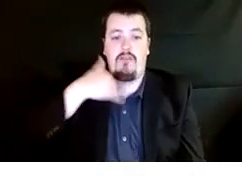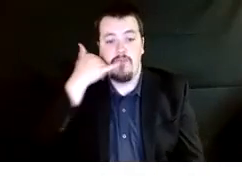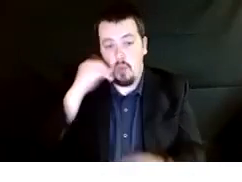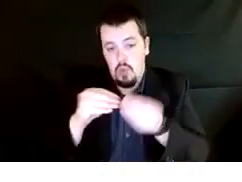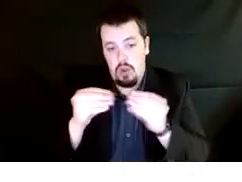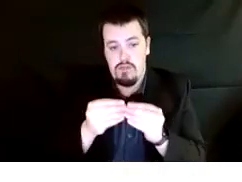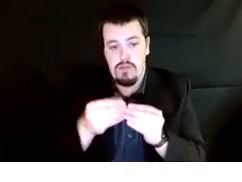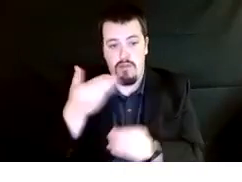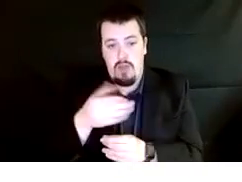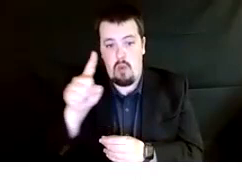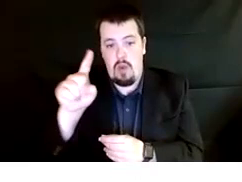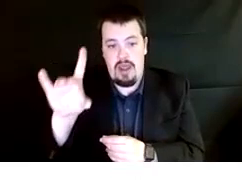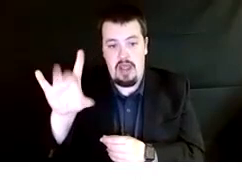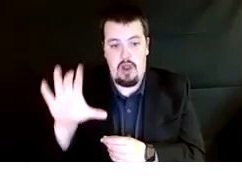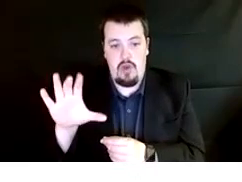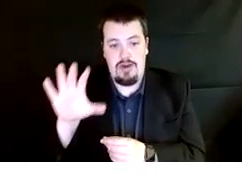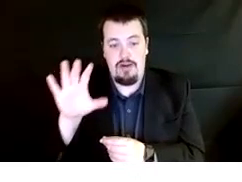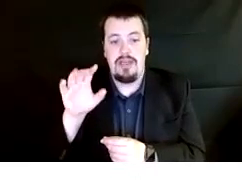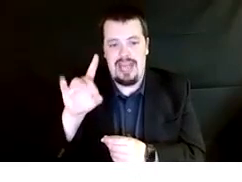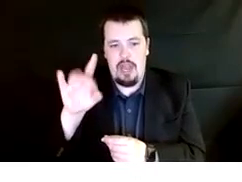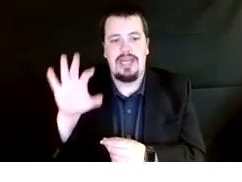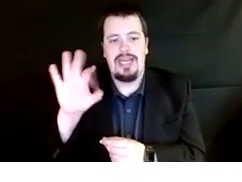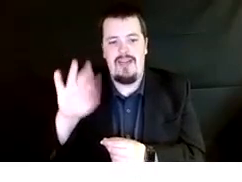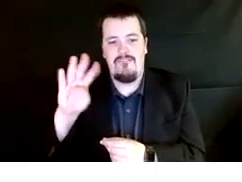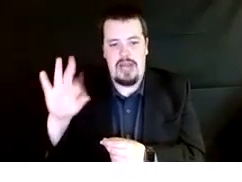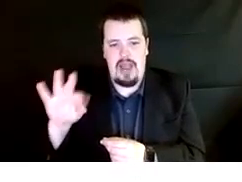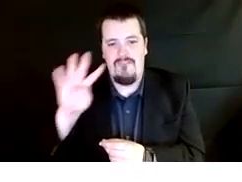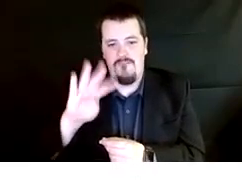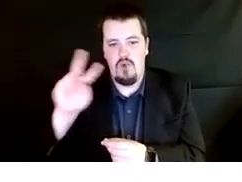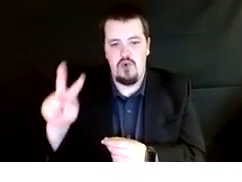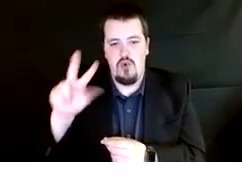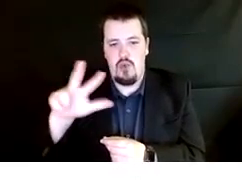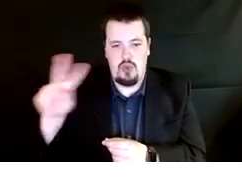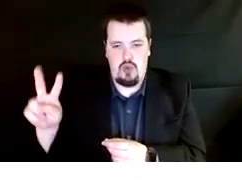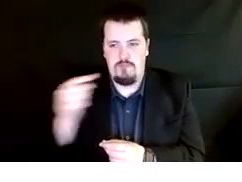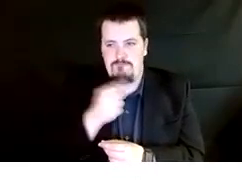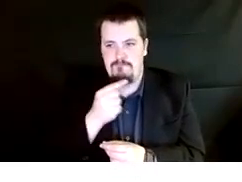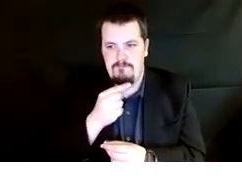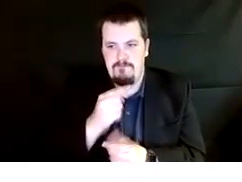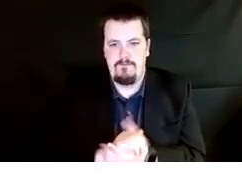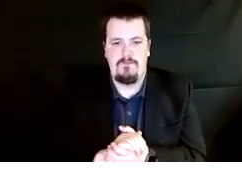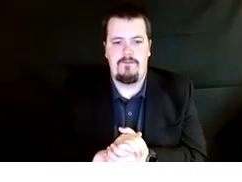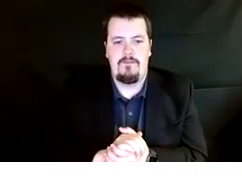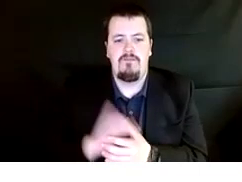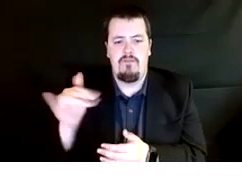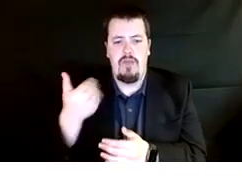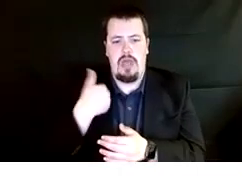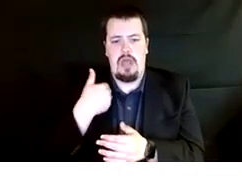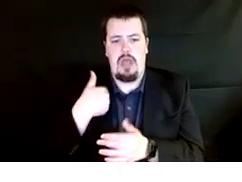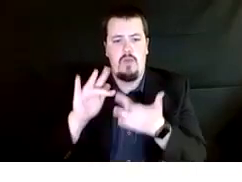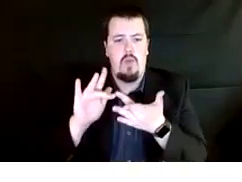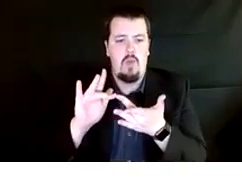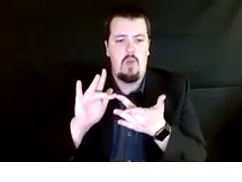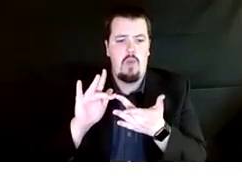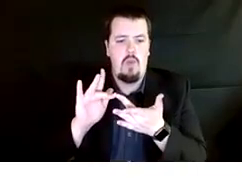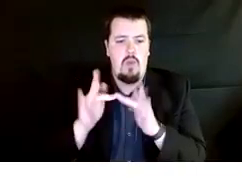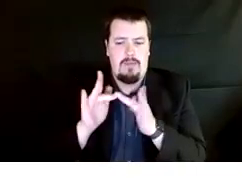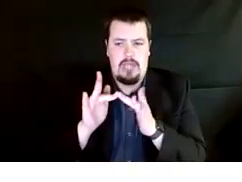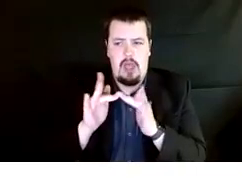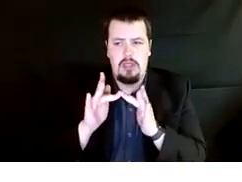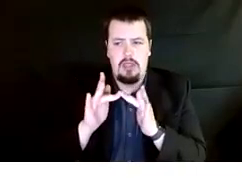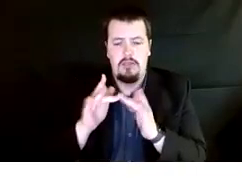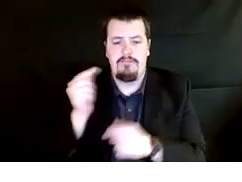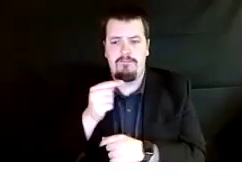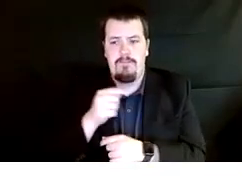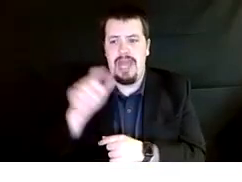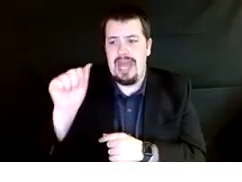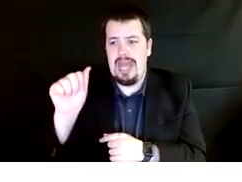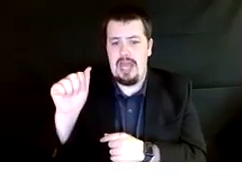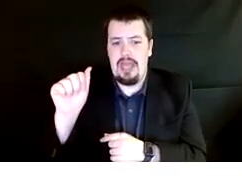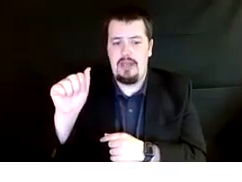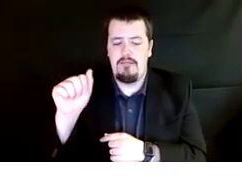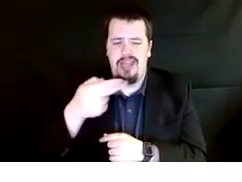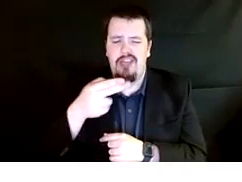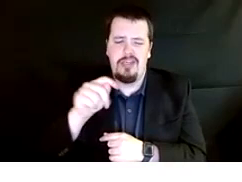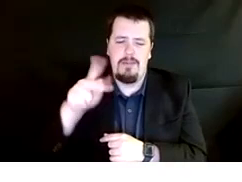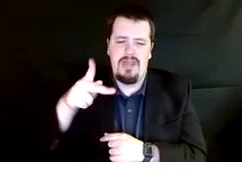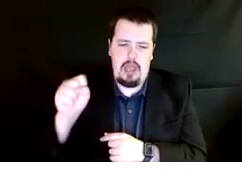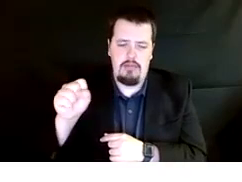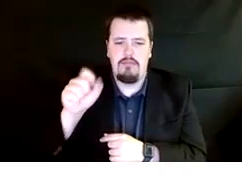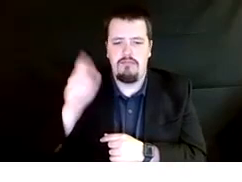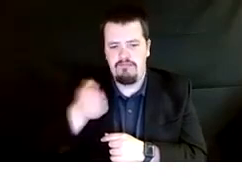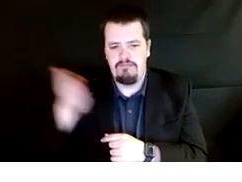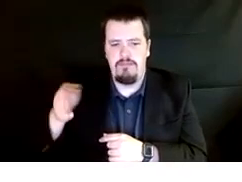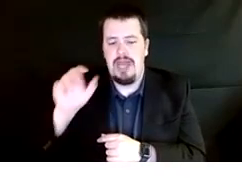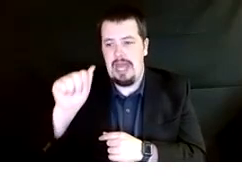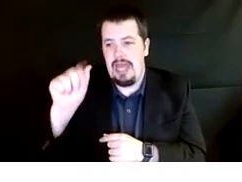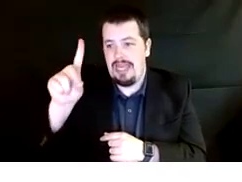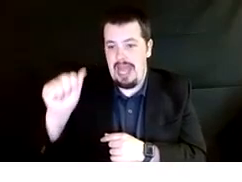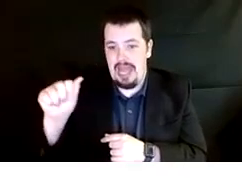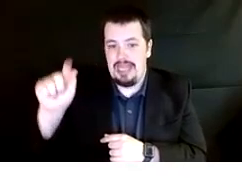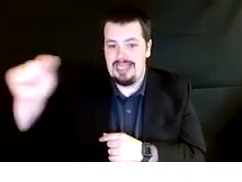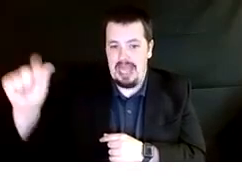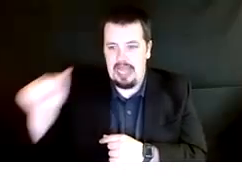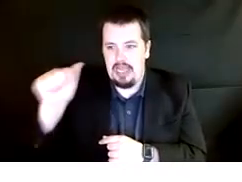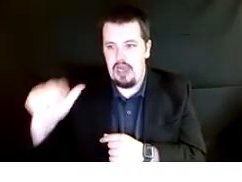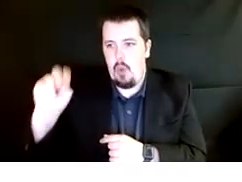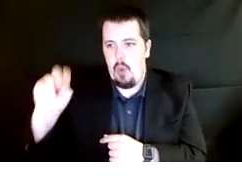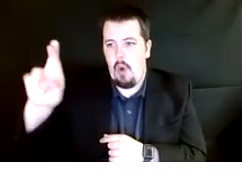1-800-949-4232 as well as a website which is https adata.org that is in your presentation